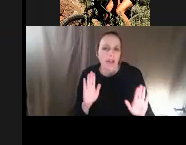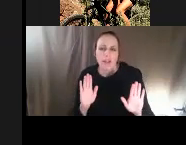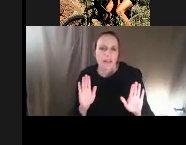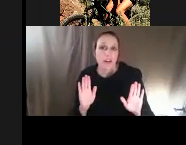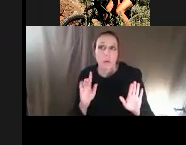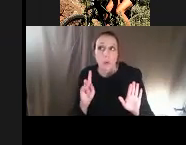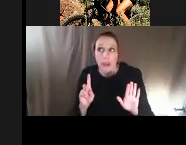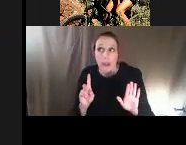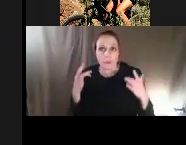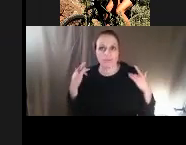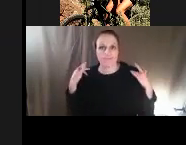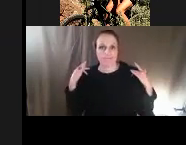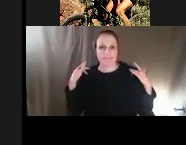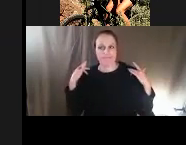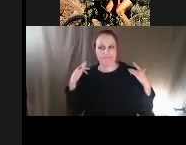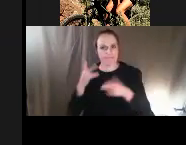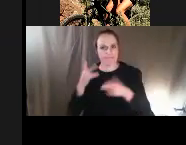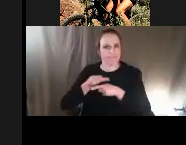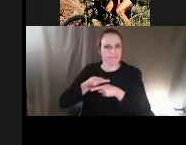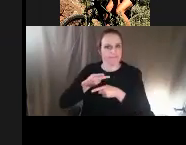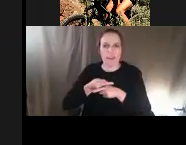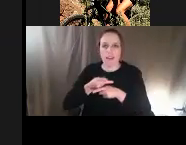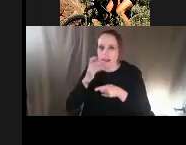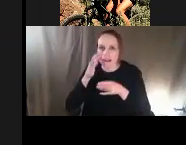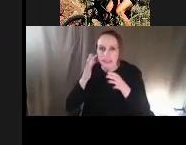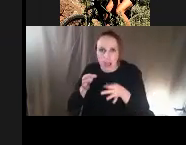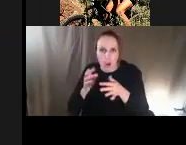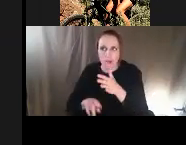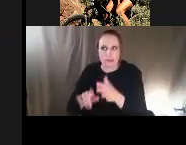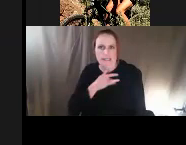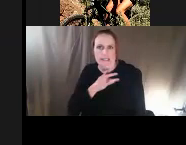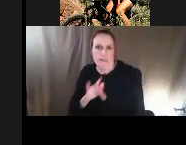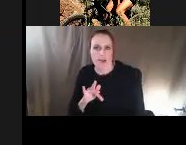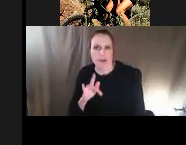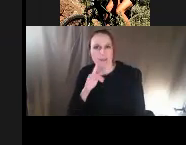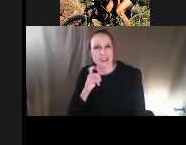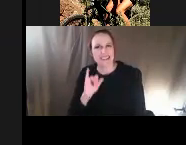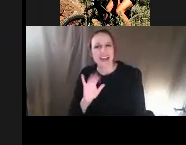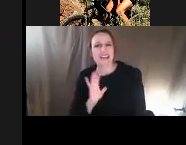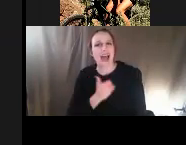those decisions about what's typical or atypical from our own cultural lens.